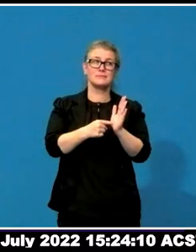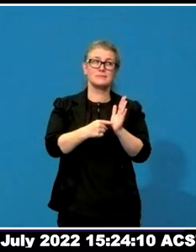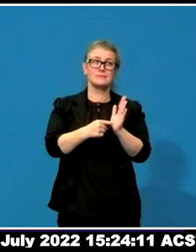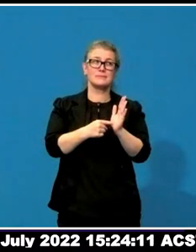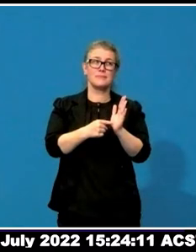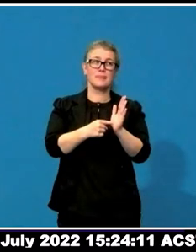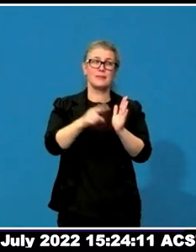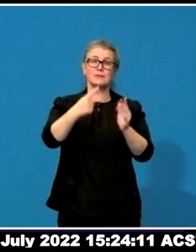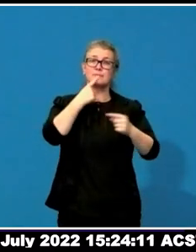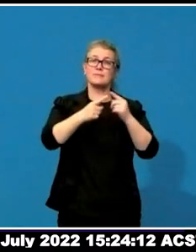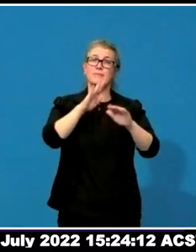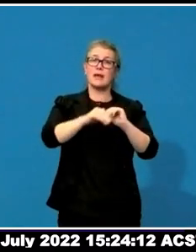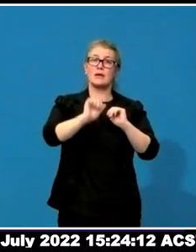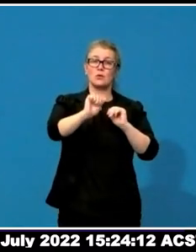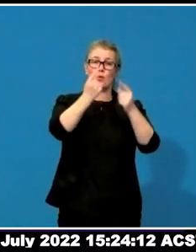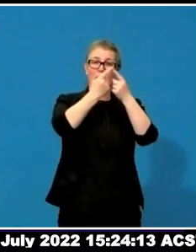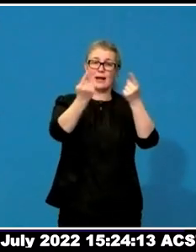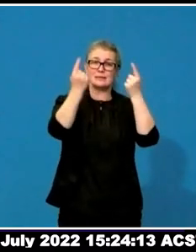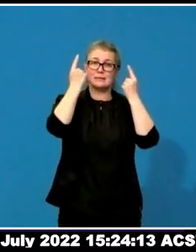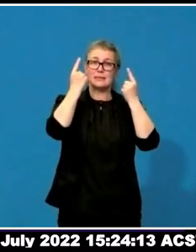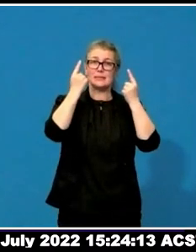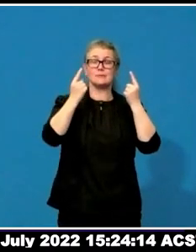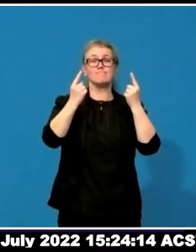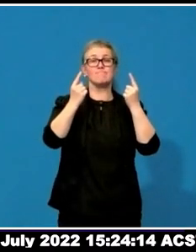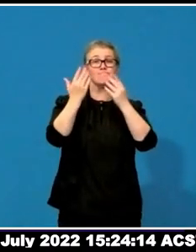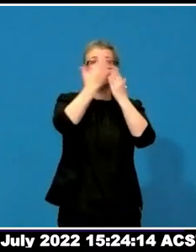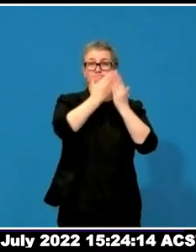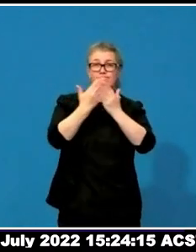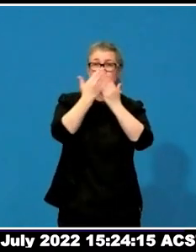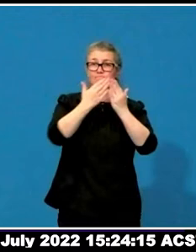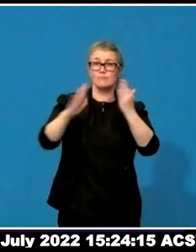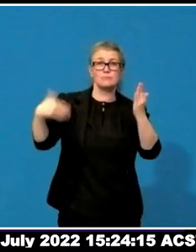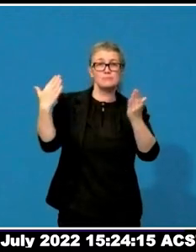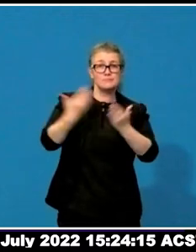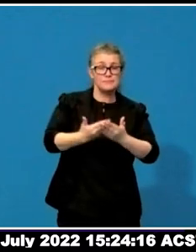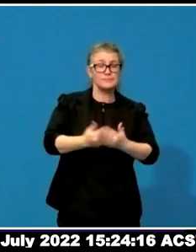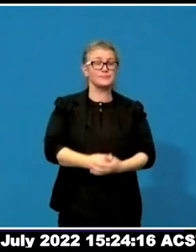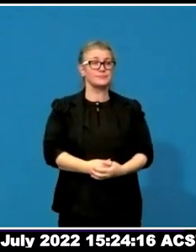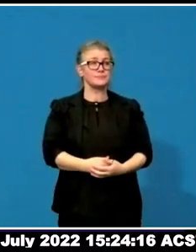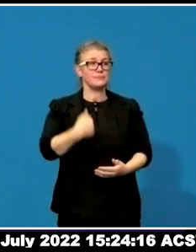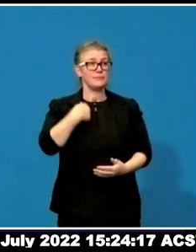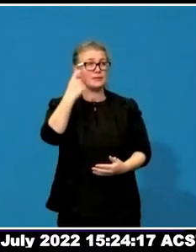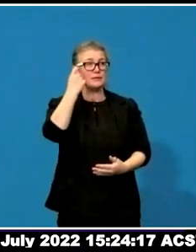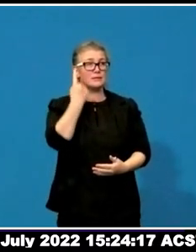Yes, that's correct. And I understand you are contemplating doing a PhD?